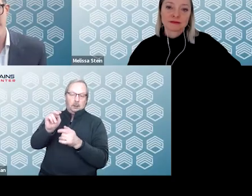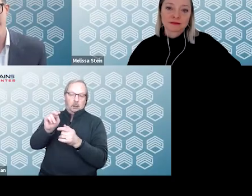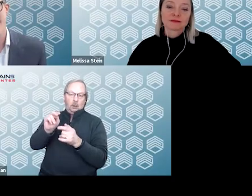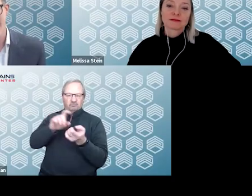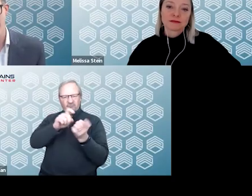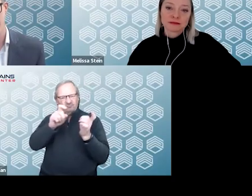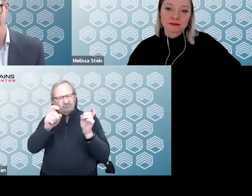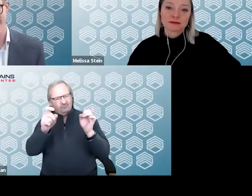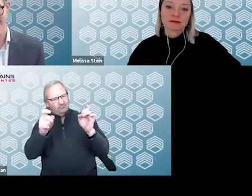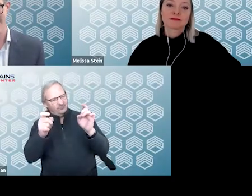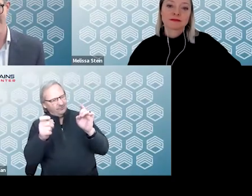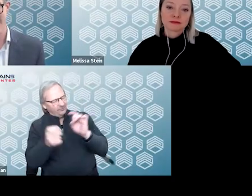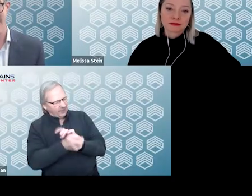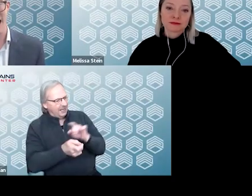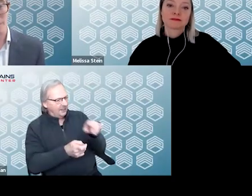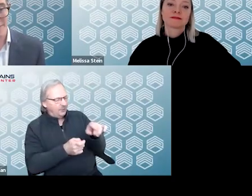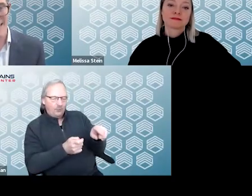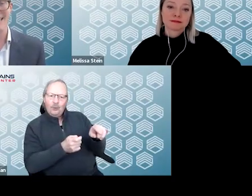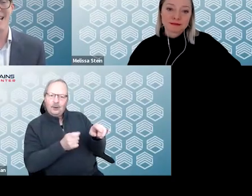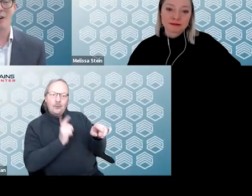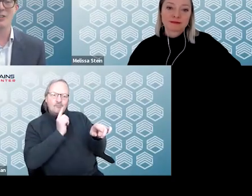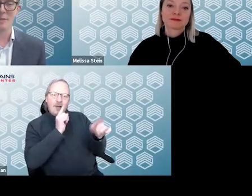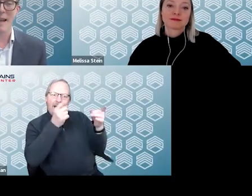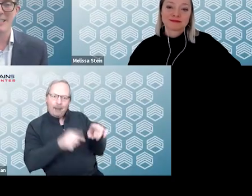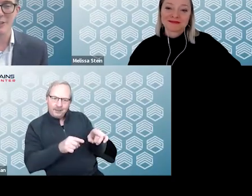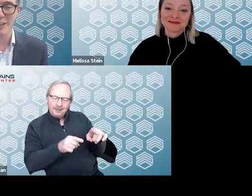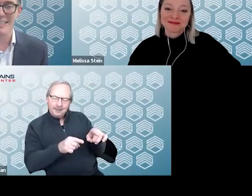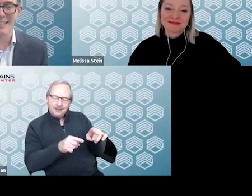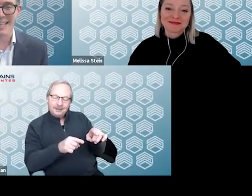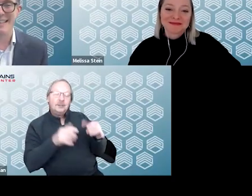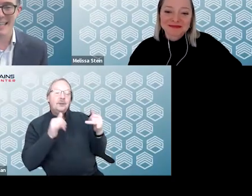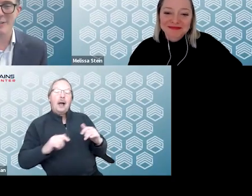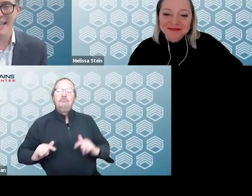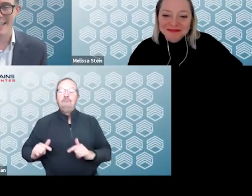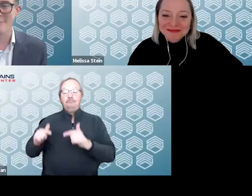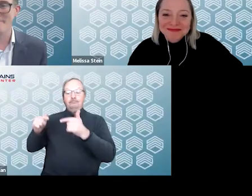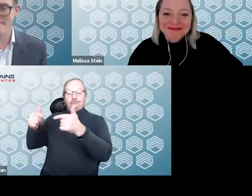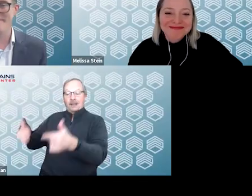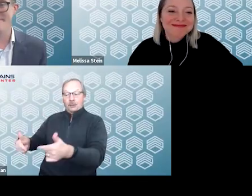And Dr. Rawson, thank you for being here. And with that, I'll turn it back to you, Dr. Stein. Thank you again.